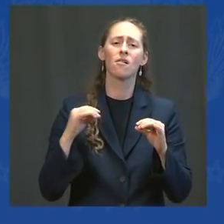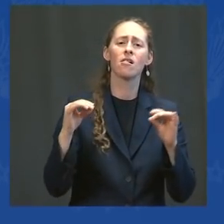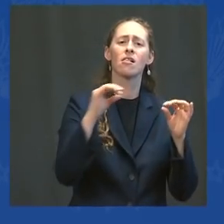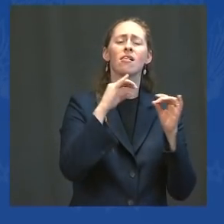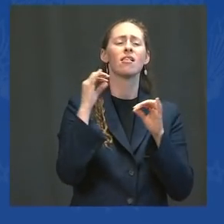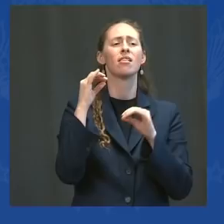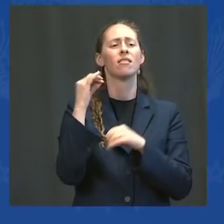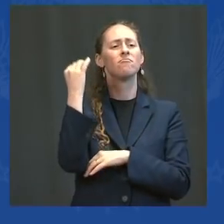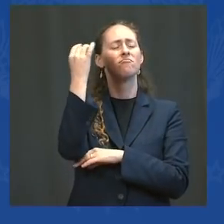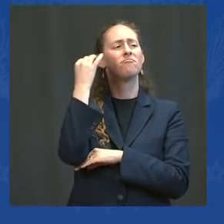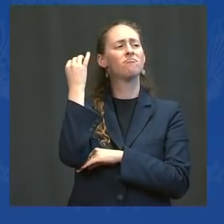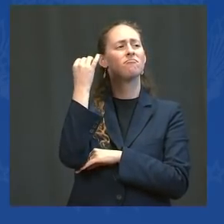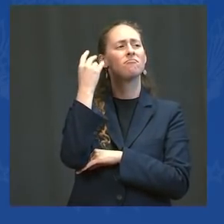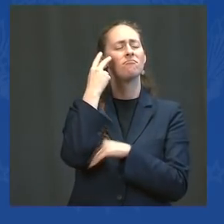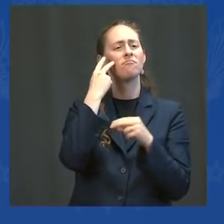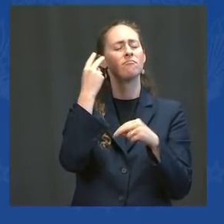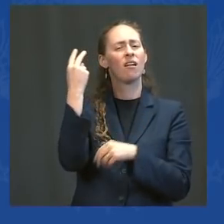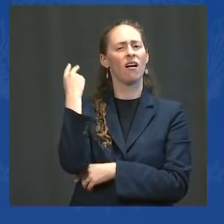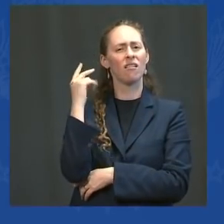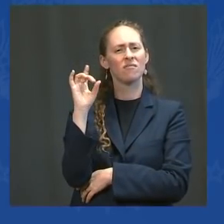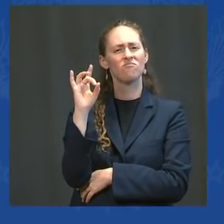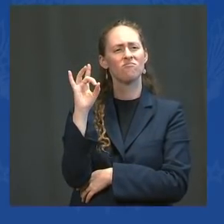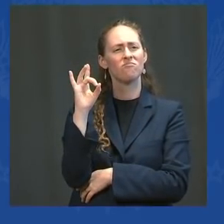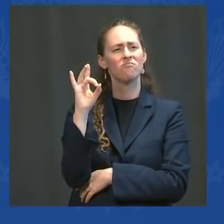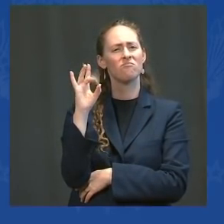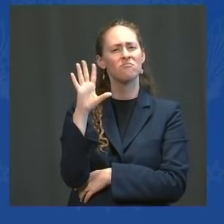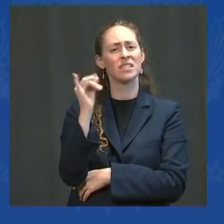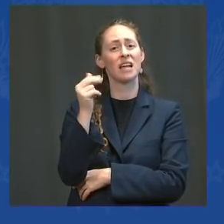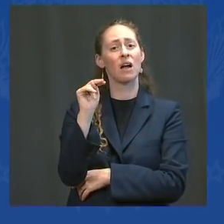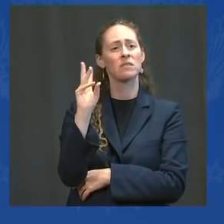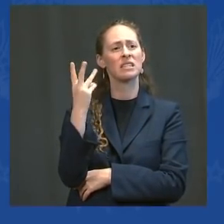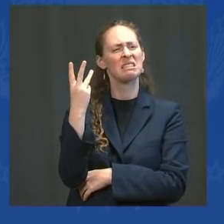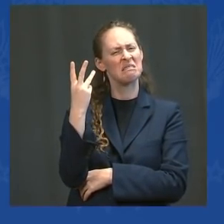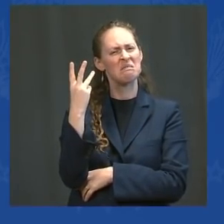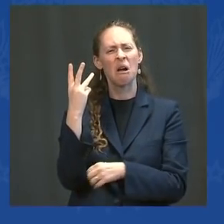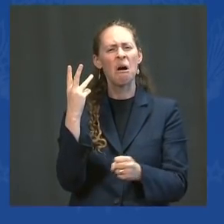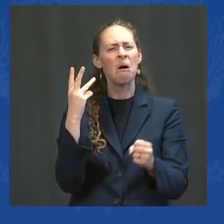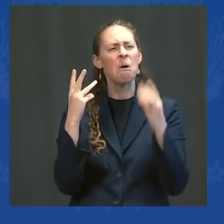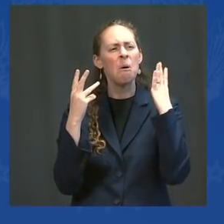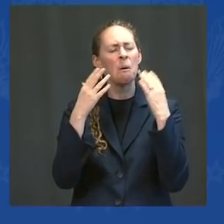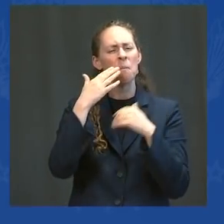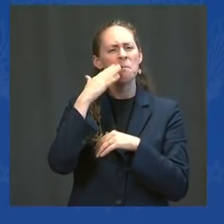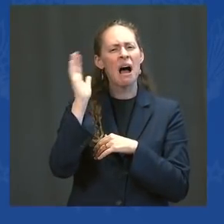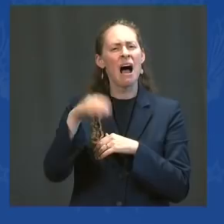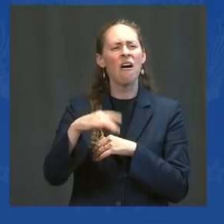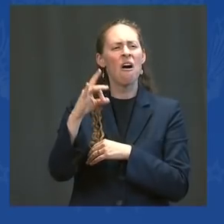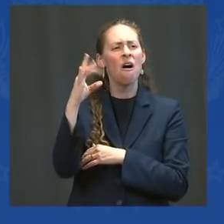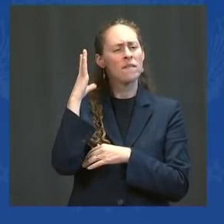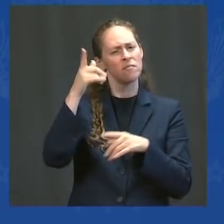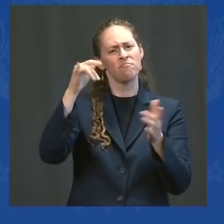you stood in the breach. You did your duty -- a duty to defend the Constitution of the United States